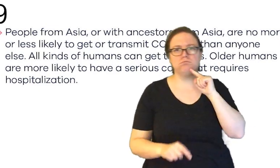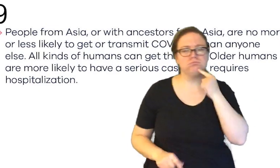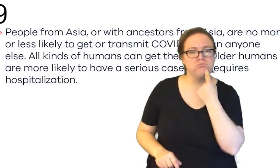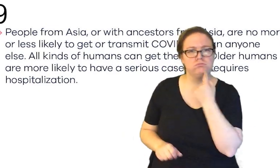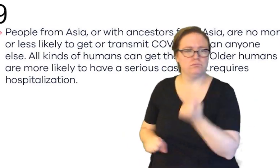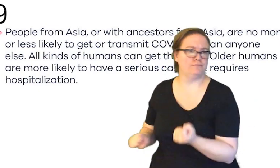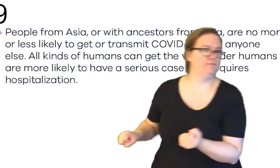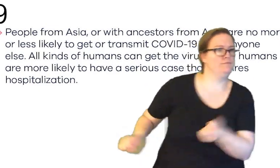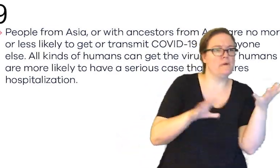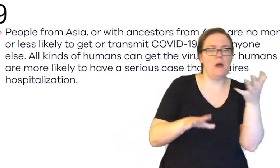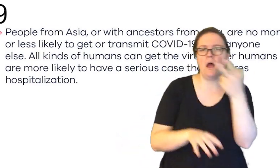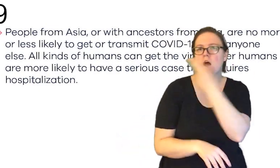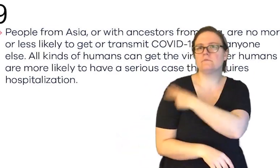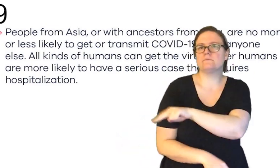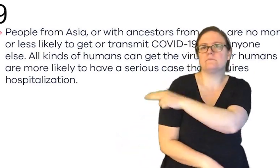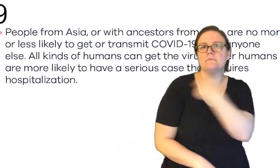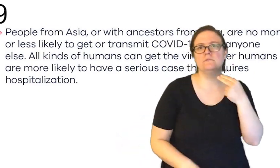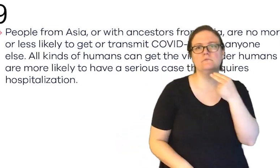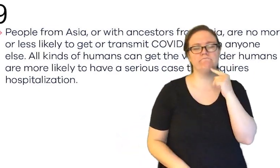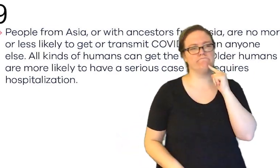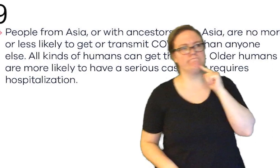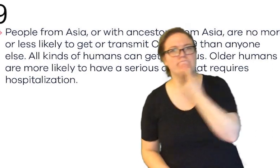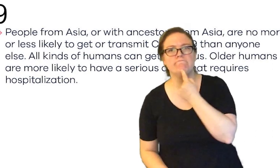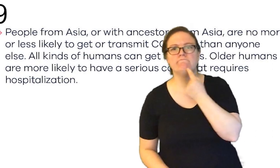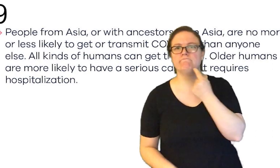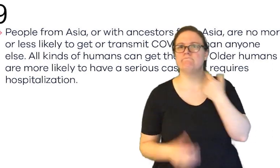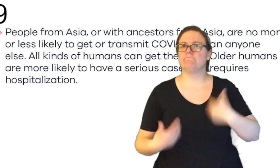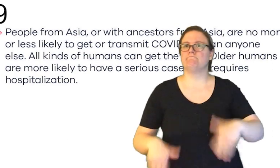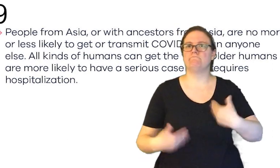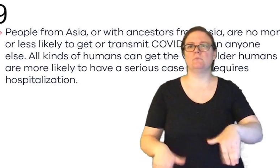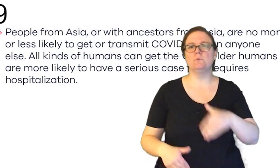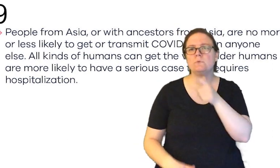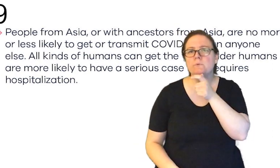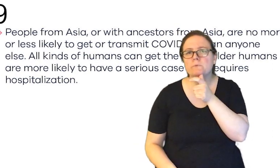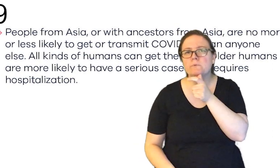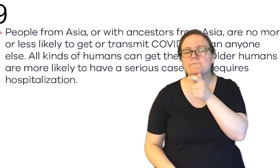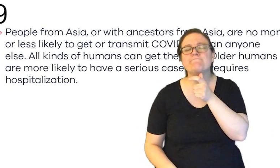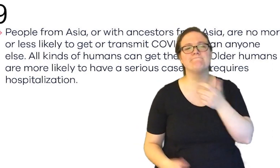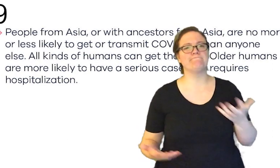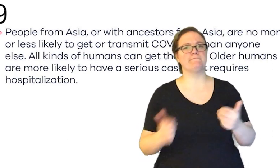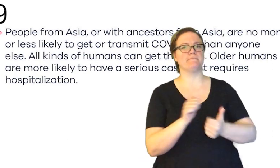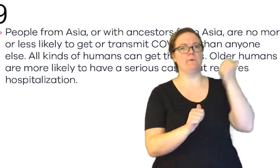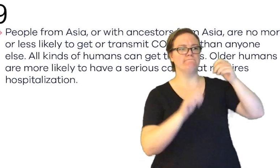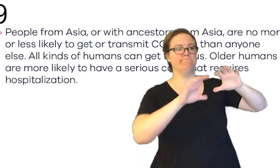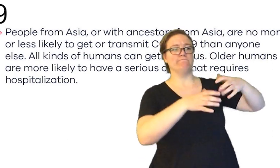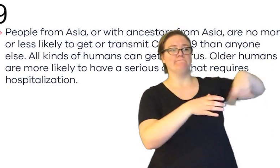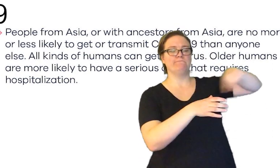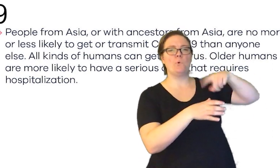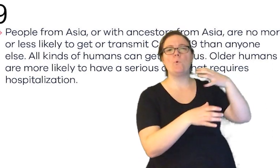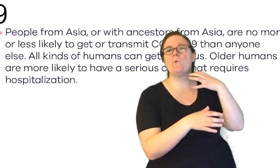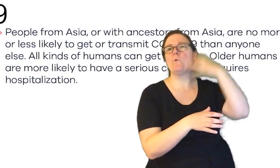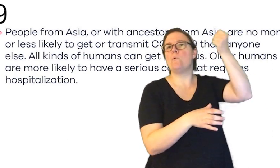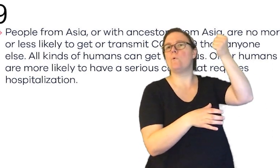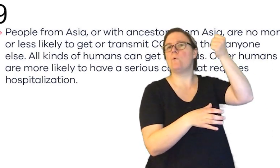Older humans are more likely to have a serious case that requires hospitalization.